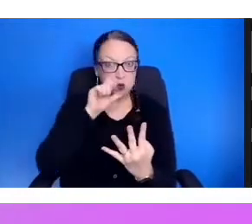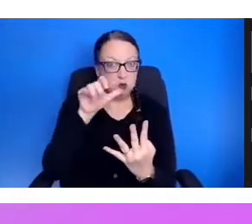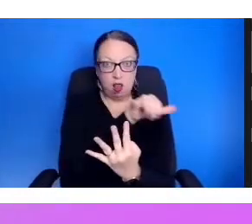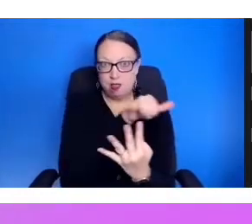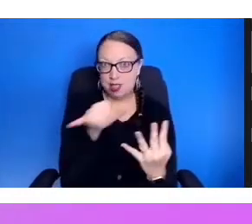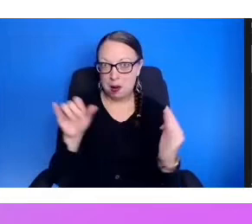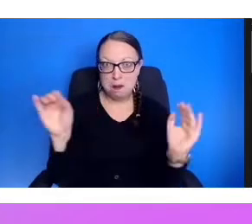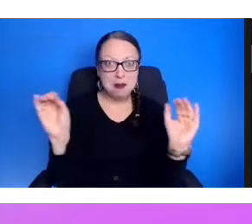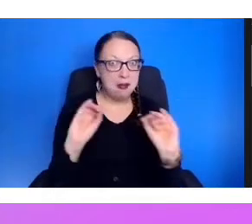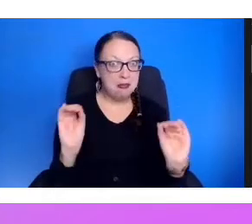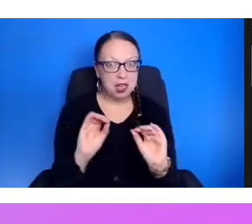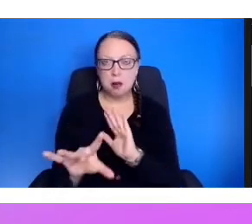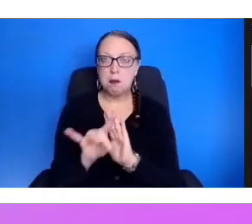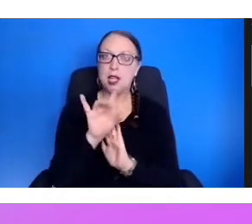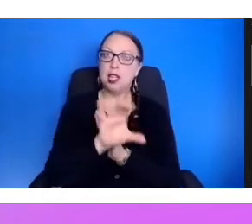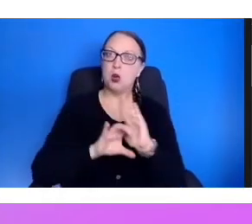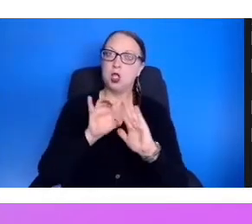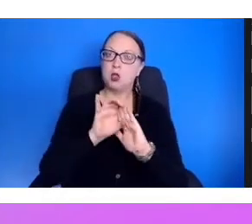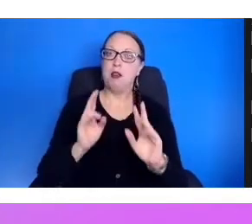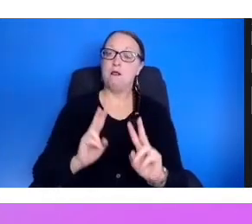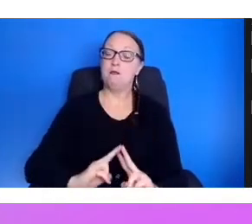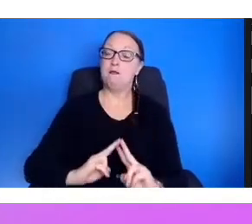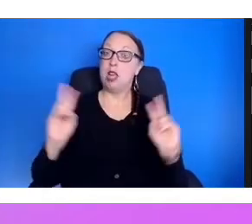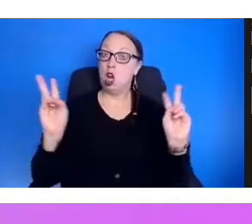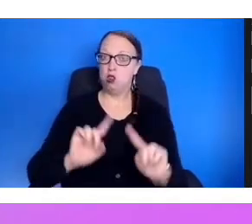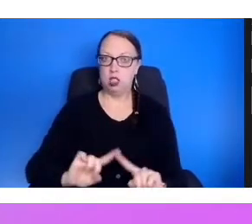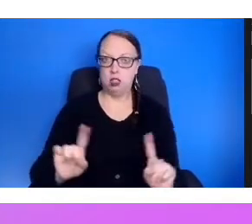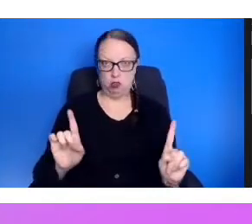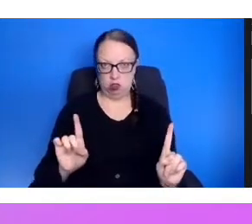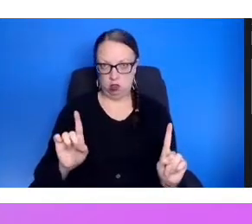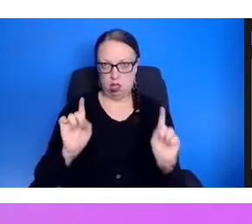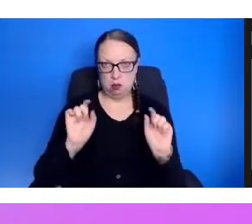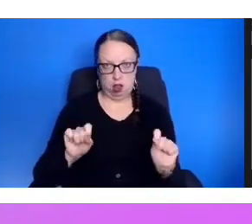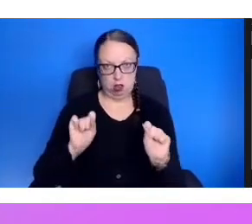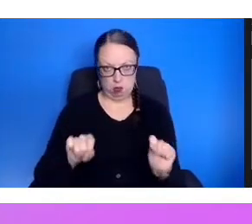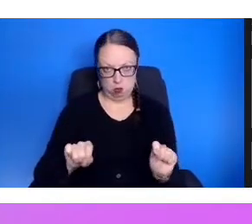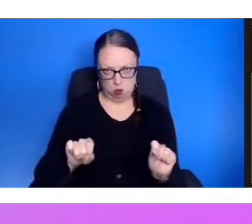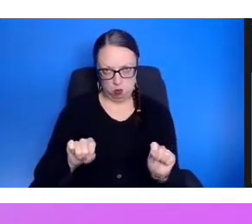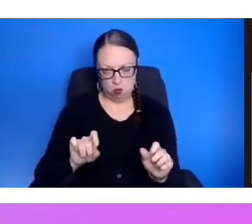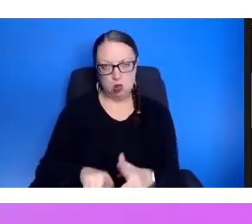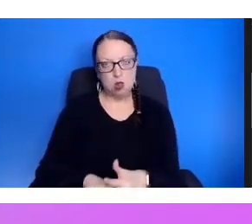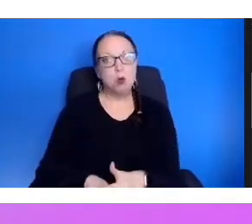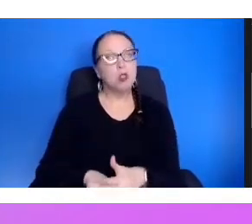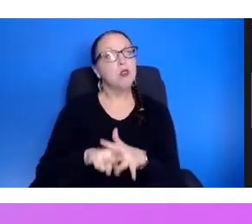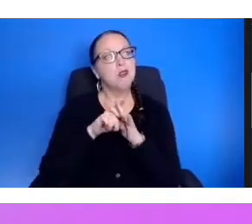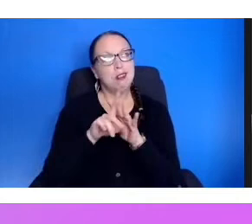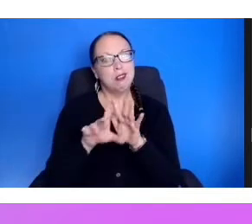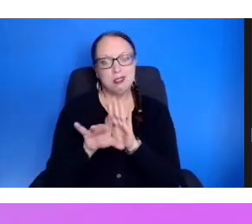that are really significantly different across that group. And once you start to get eight to ten people